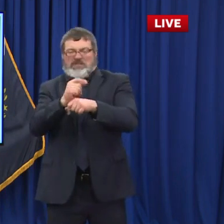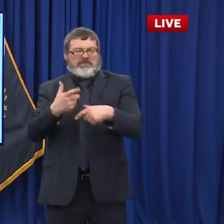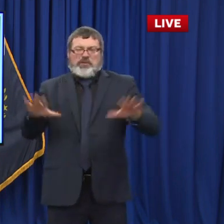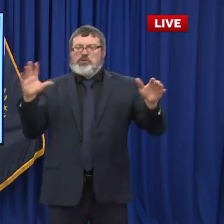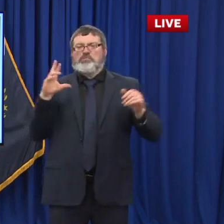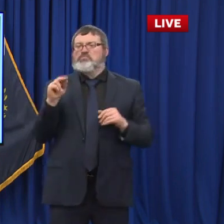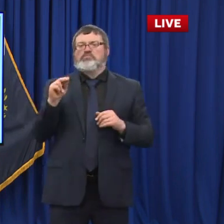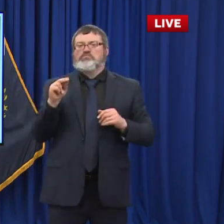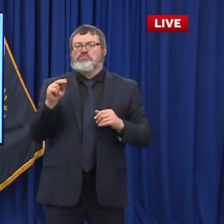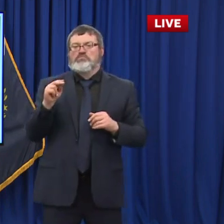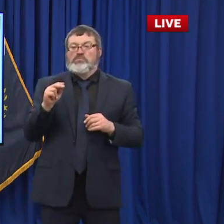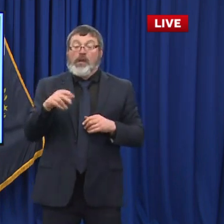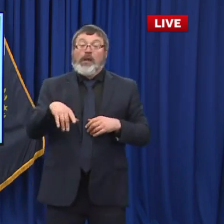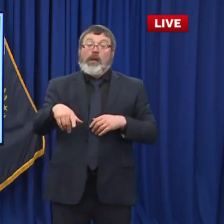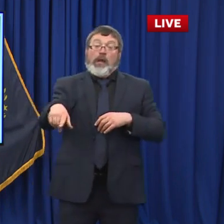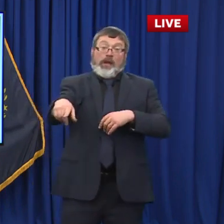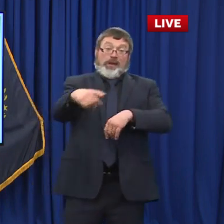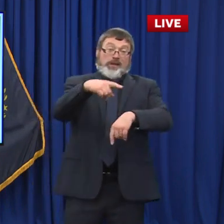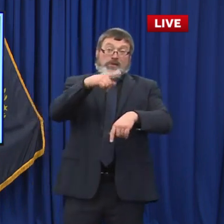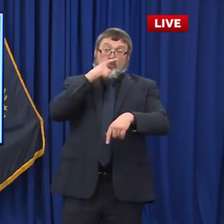YOU KNOW WHEN IT COMES TO LONG-TERM CARE FACILITIES.